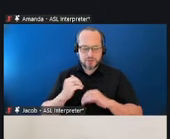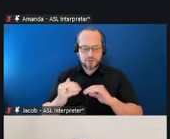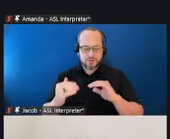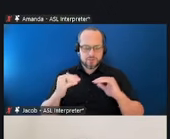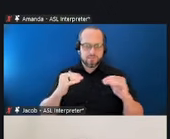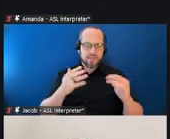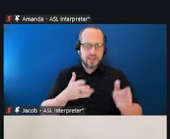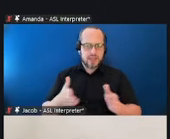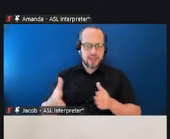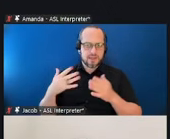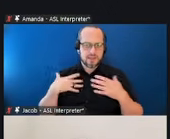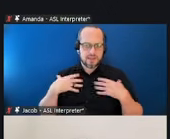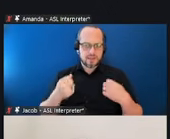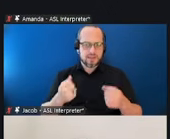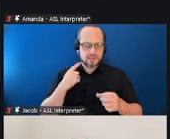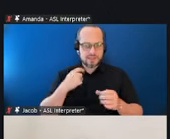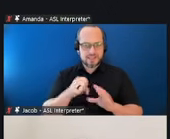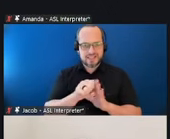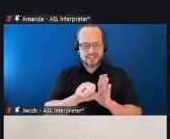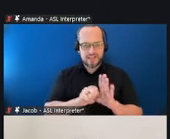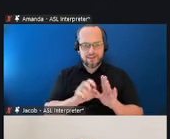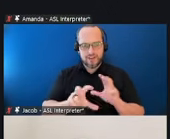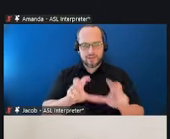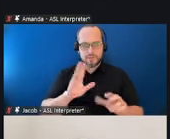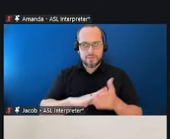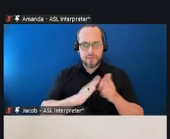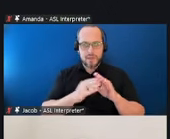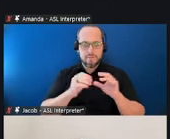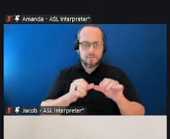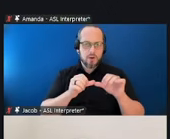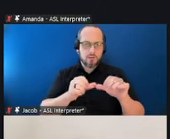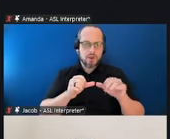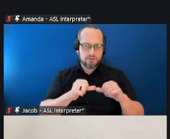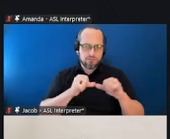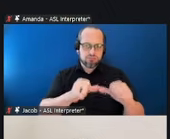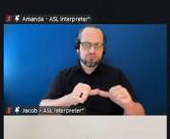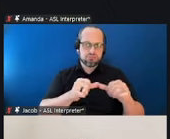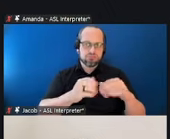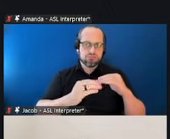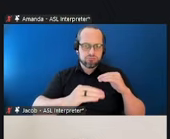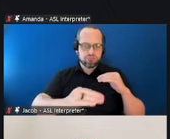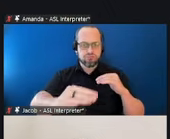state investment into permanent thriving new reality for North Carolina. Next slide.